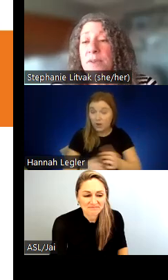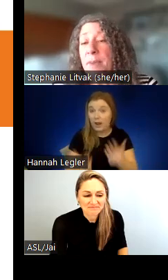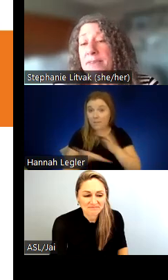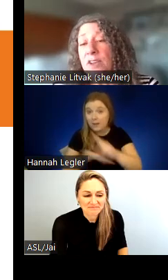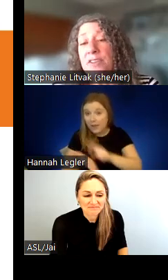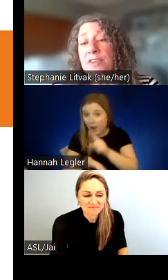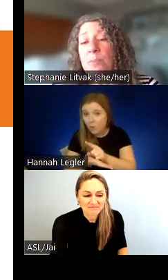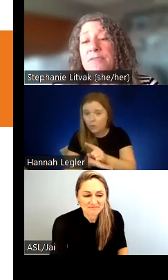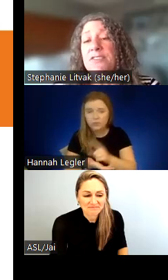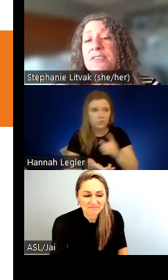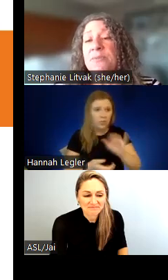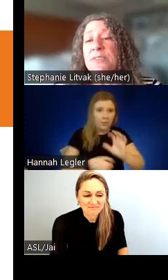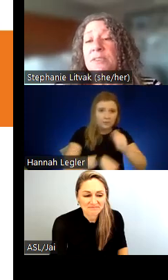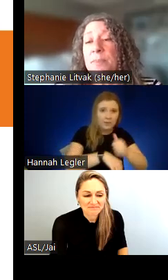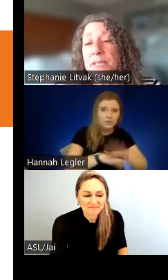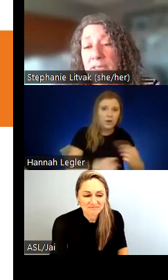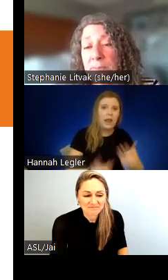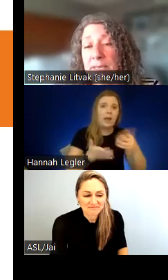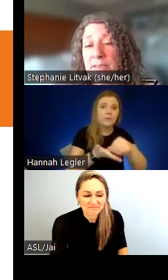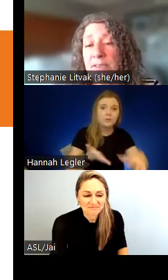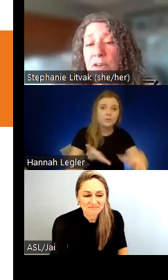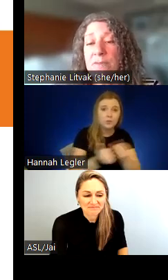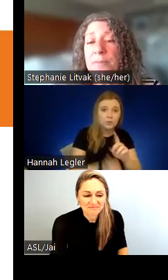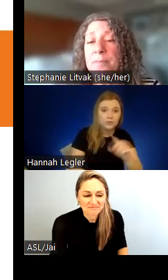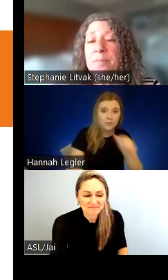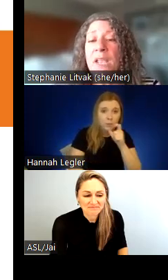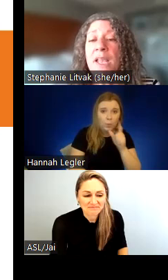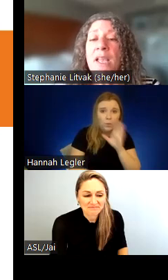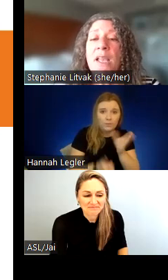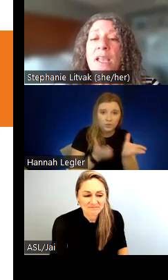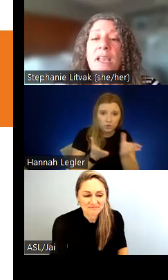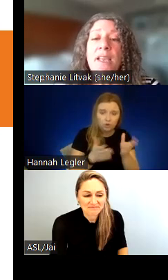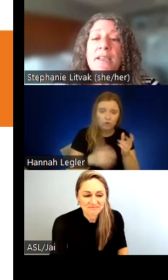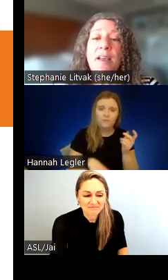Was it based on the number of students with disabilities being served?